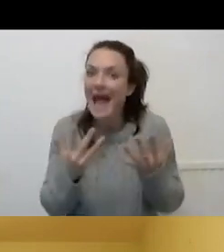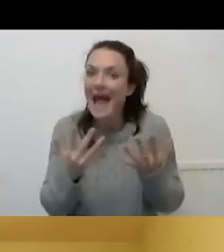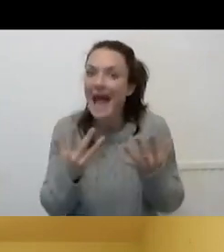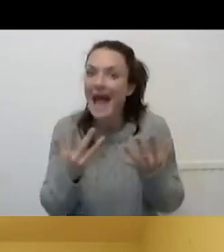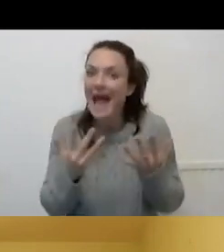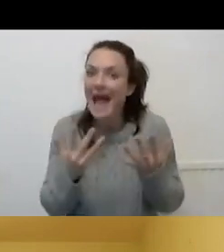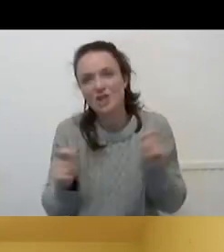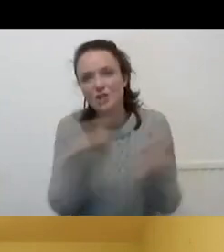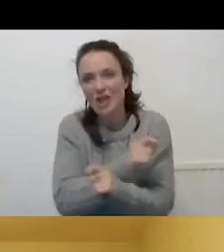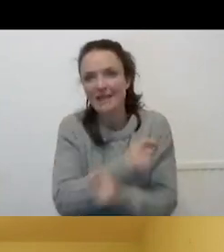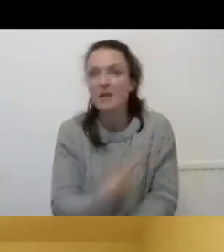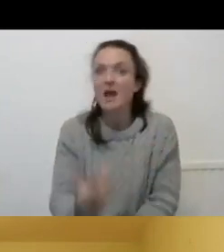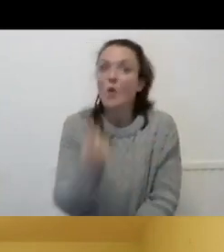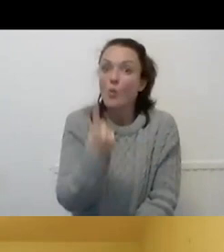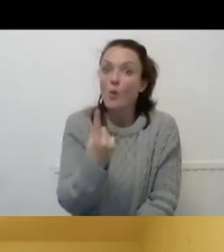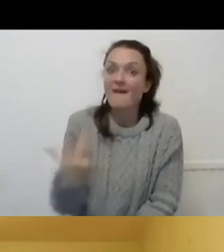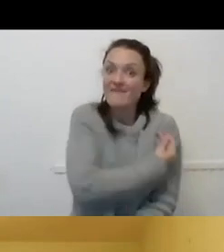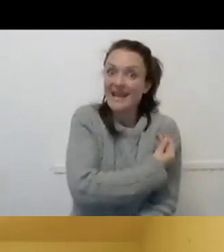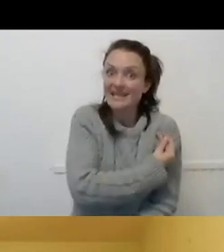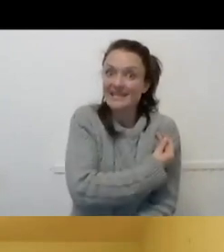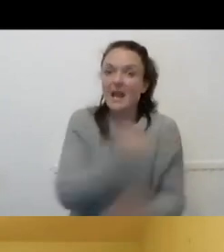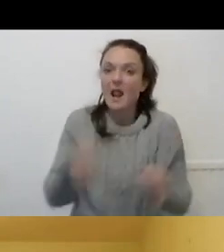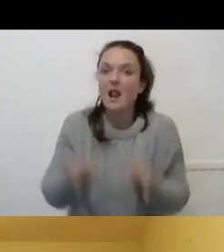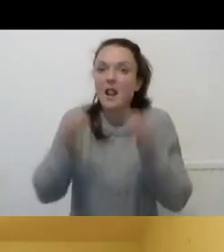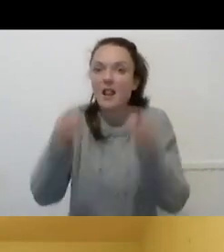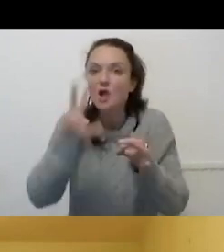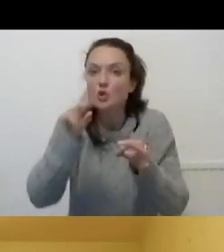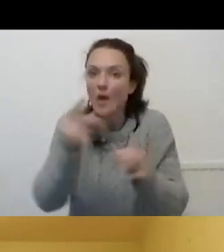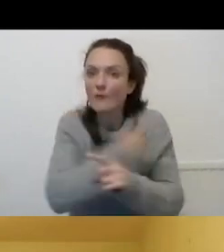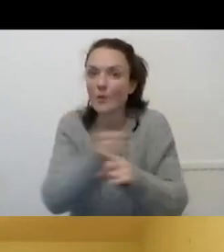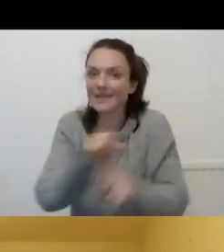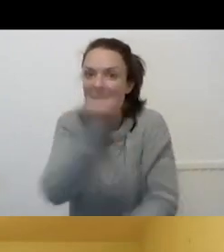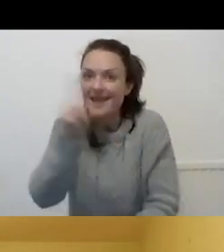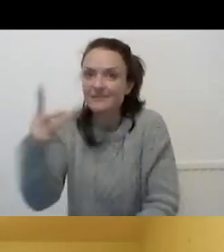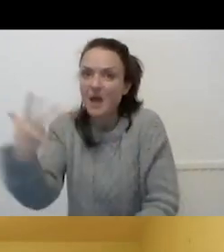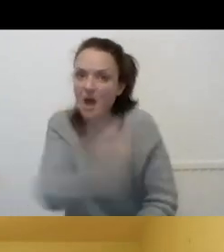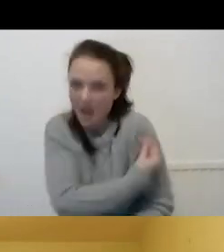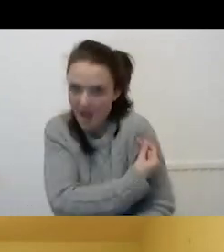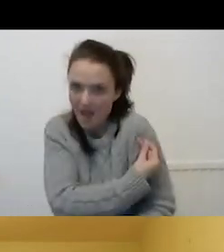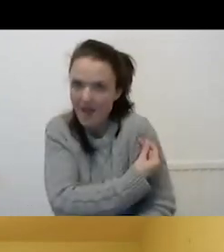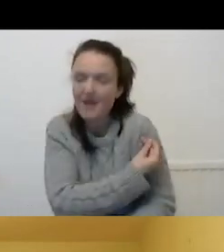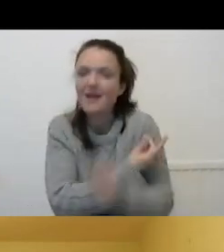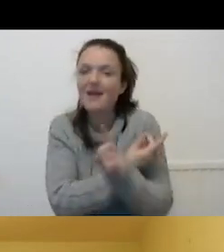a single dose provides good enough protection to protect against disease in the first instance. And